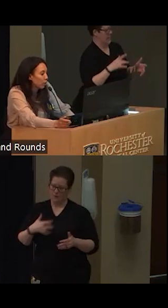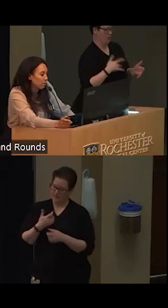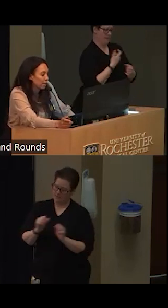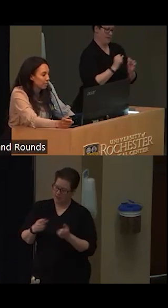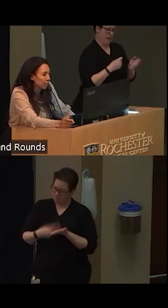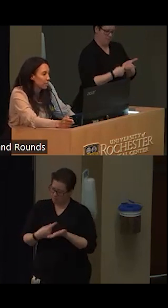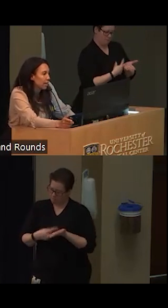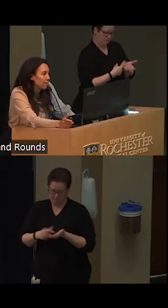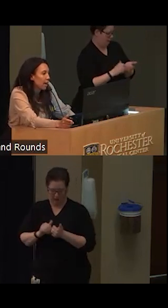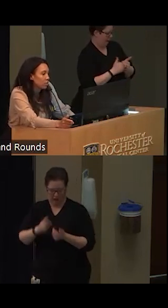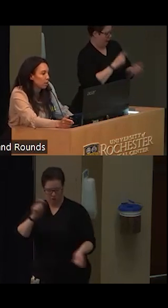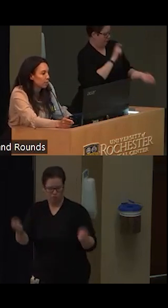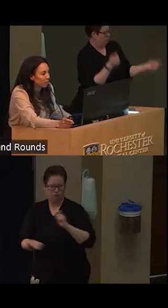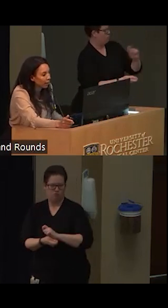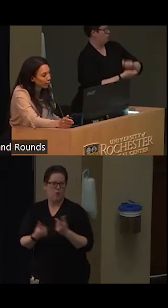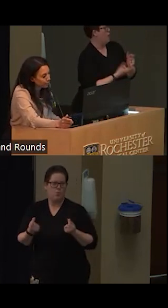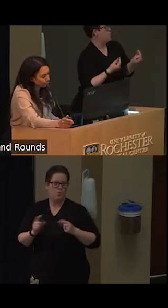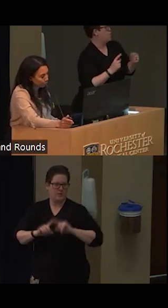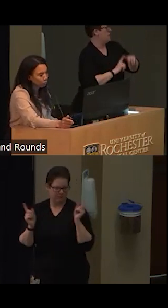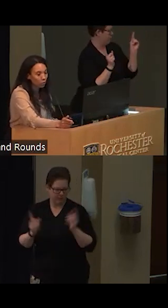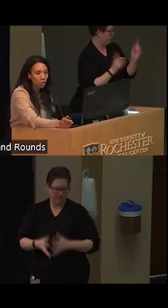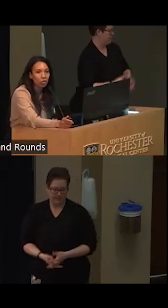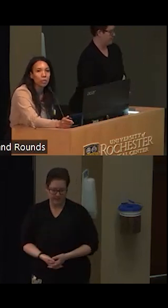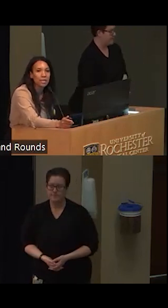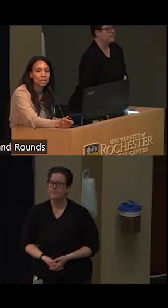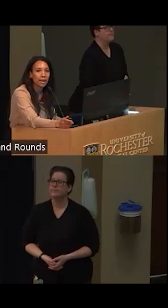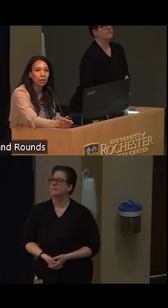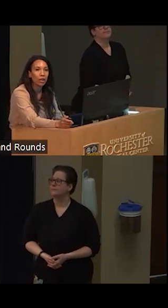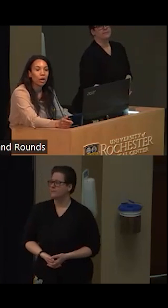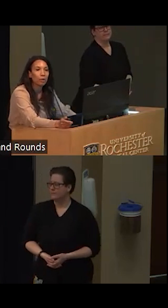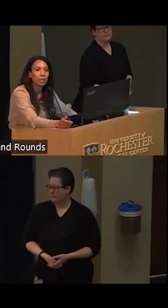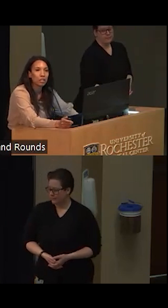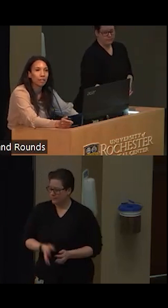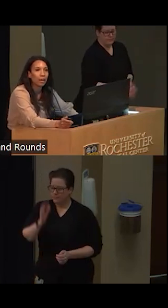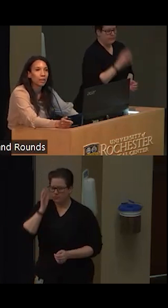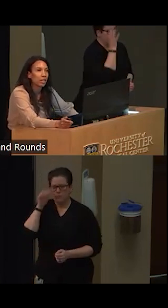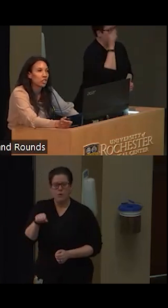how we're going to make a difference in that type of care so we sent out a pre-survey which